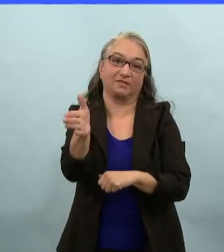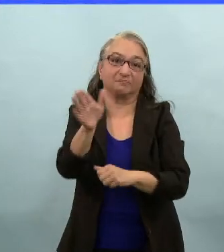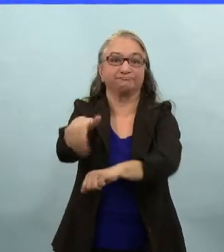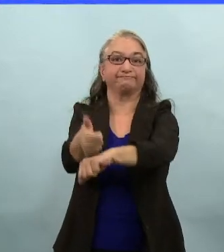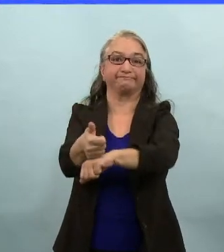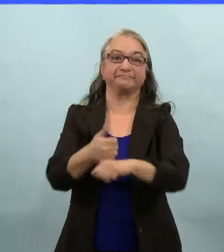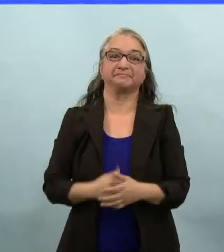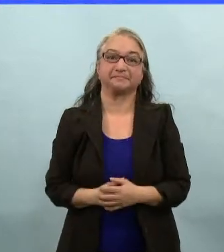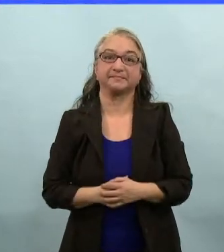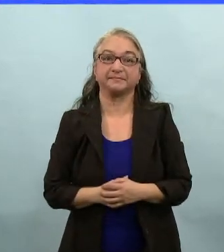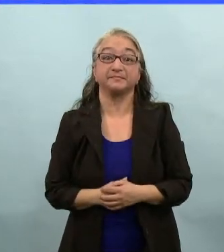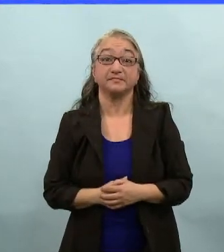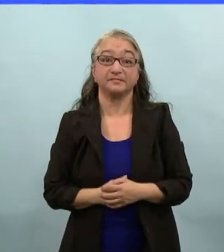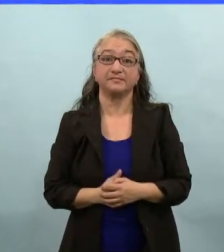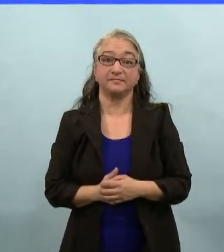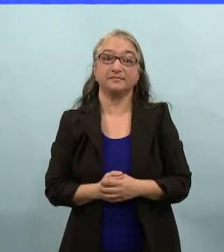going back to the concern of the